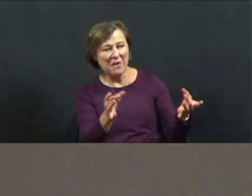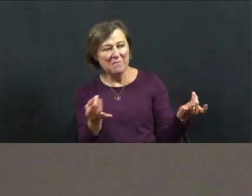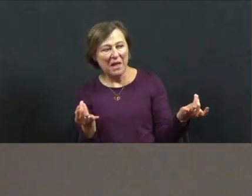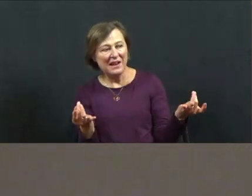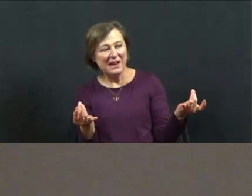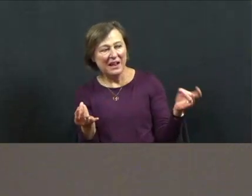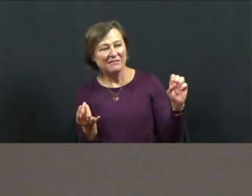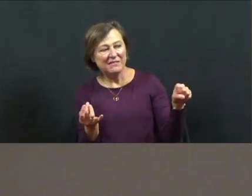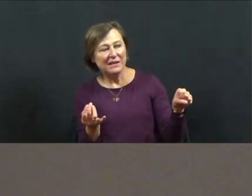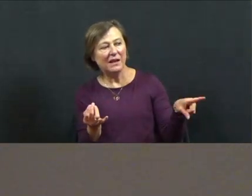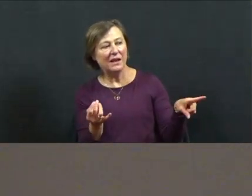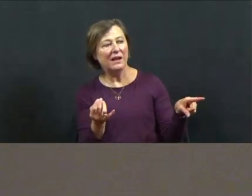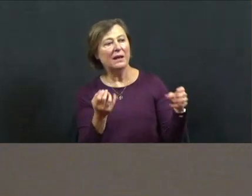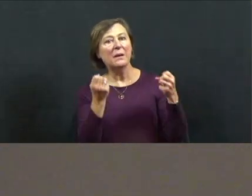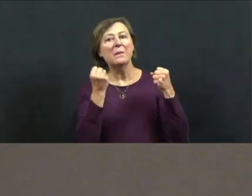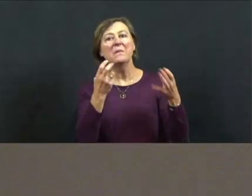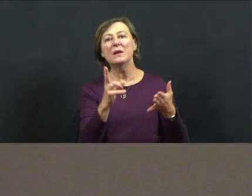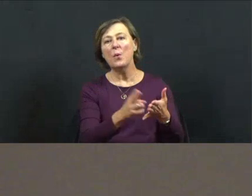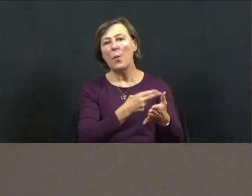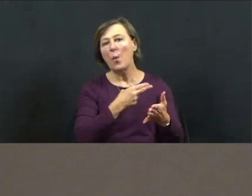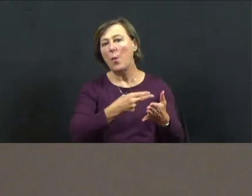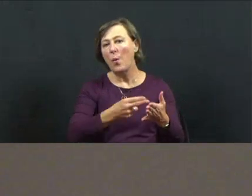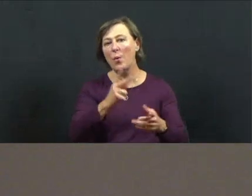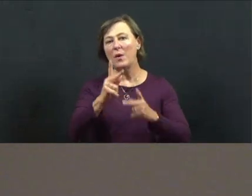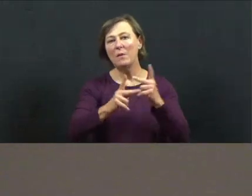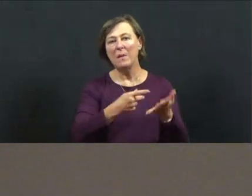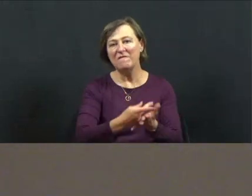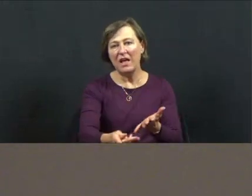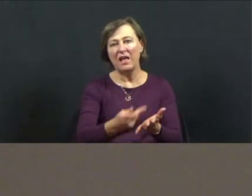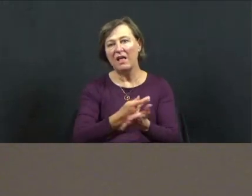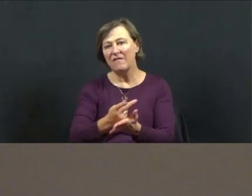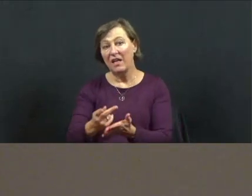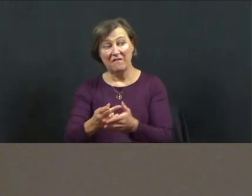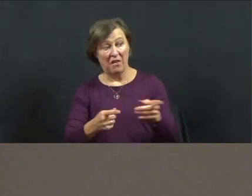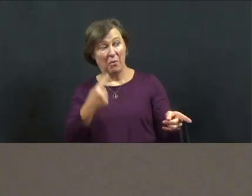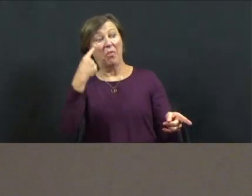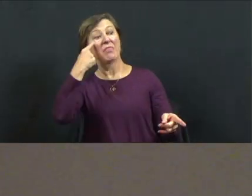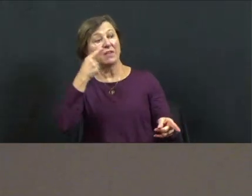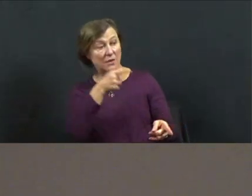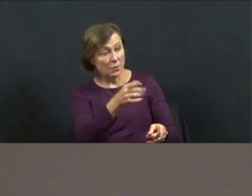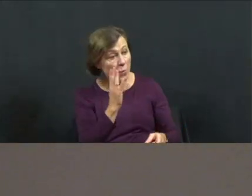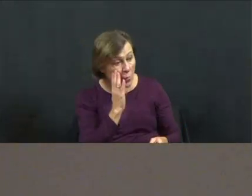So many holy people have failed to find the truth, but you think you will succeed?